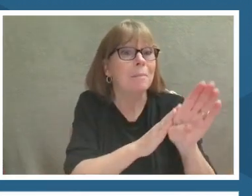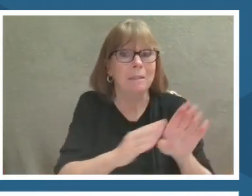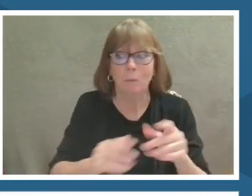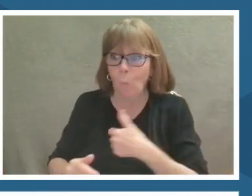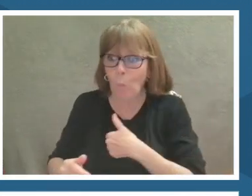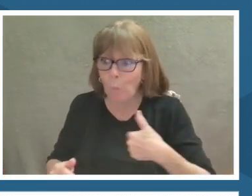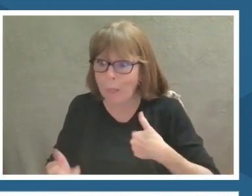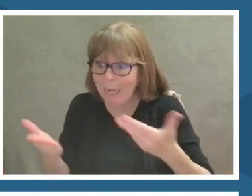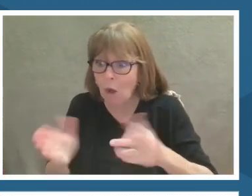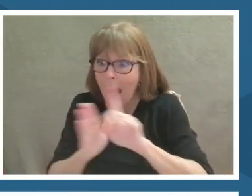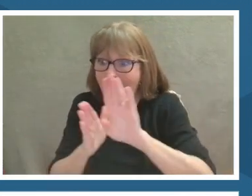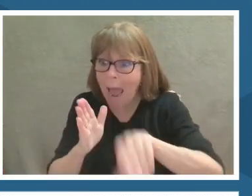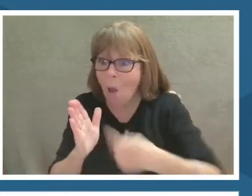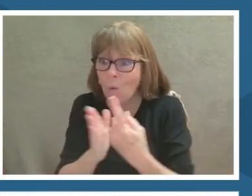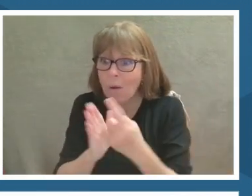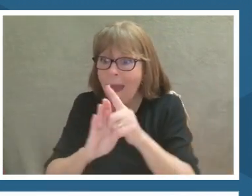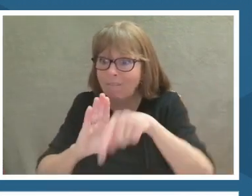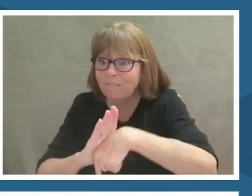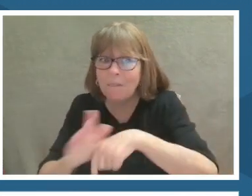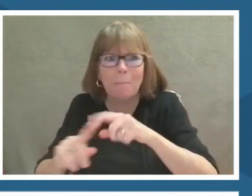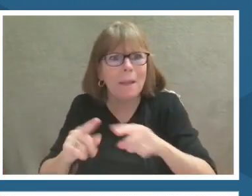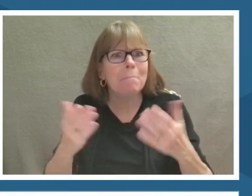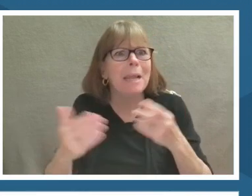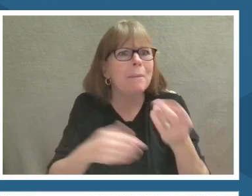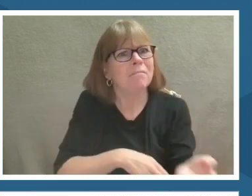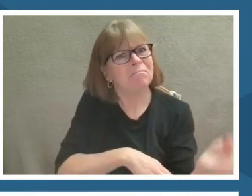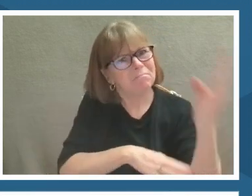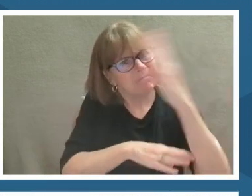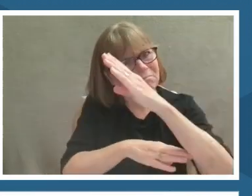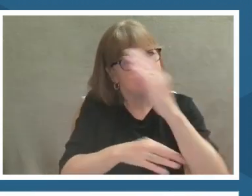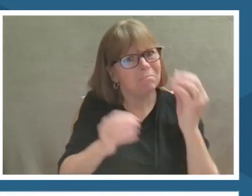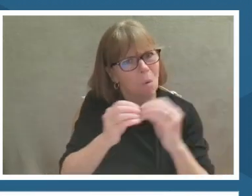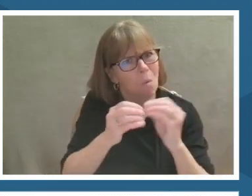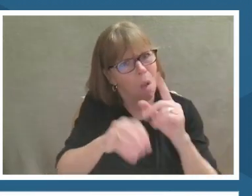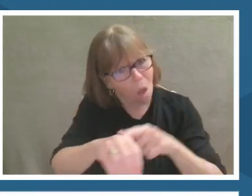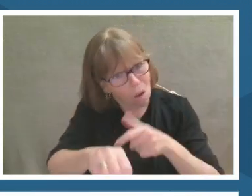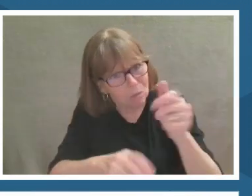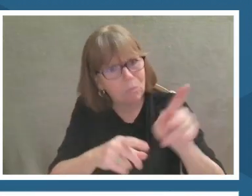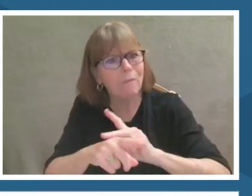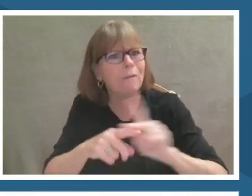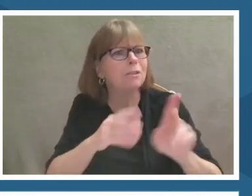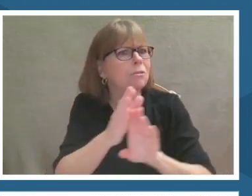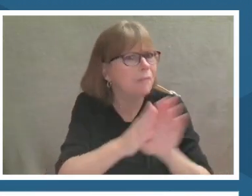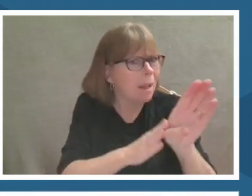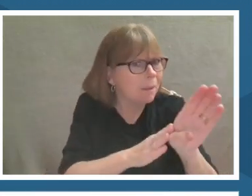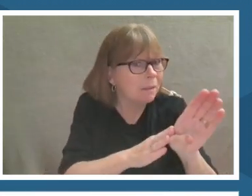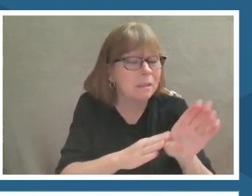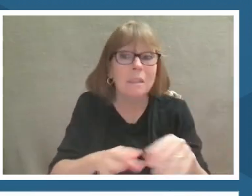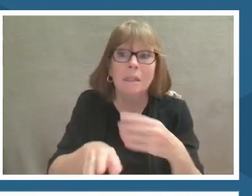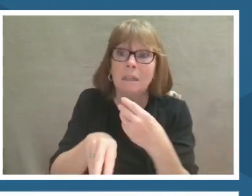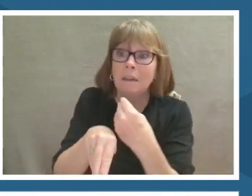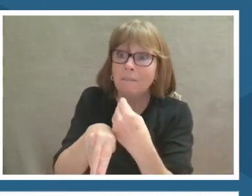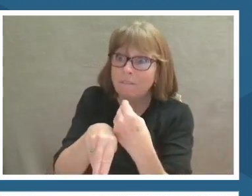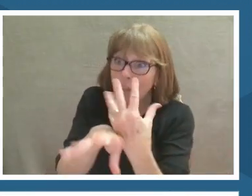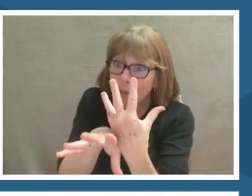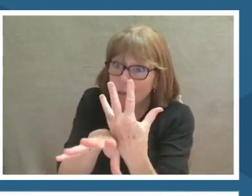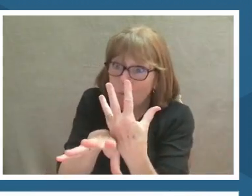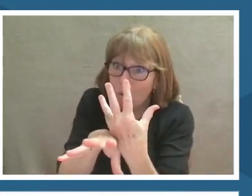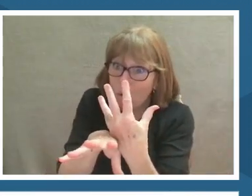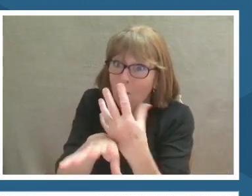um and then would that be virtual or do you need do you prefer hands-on